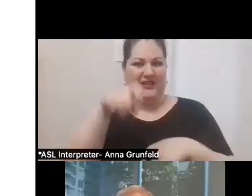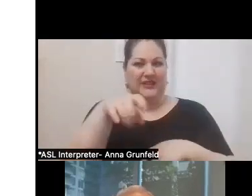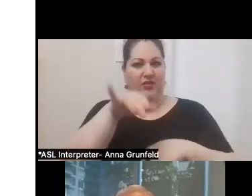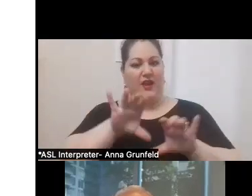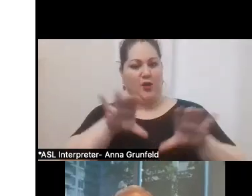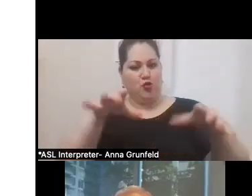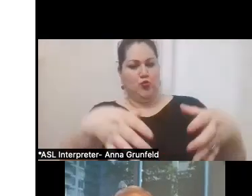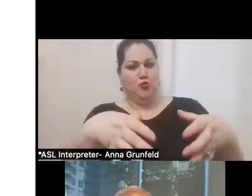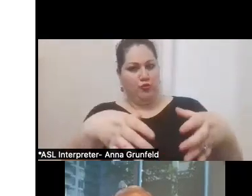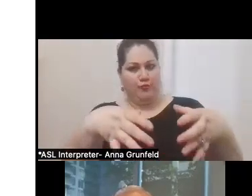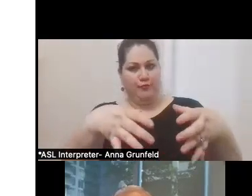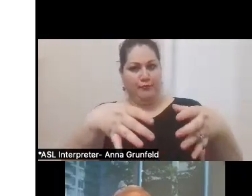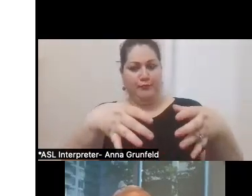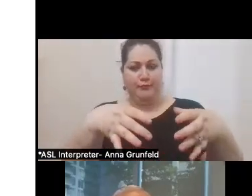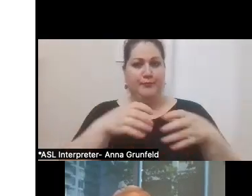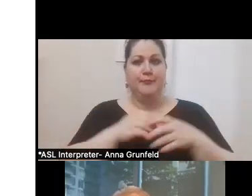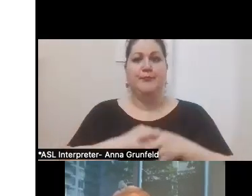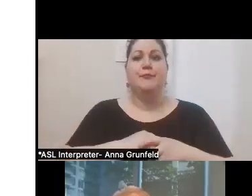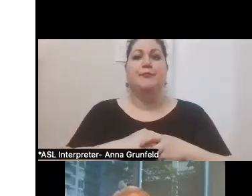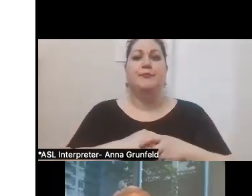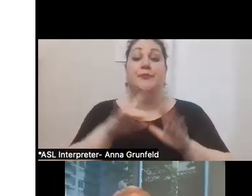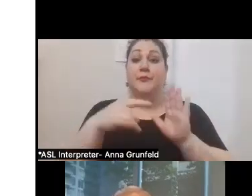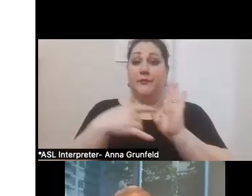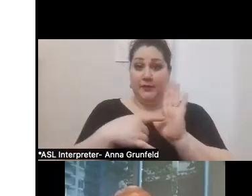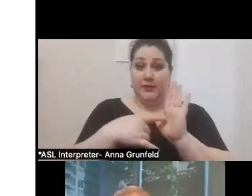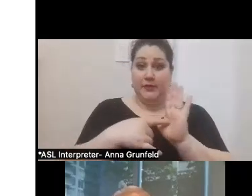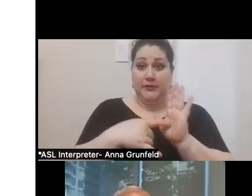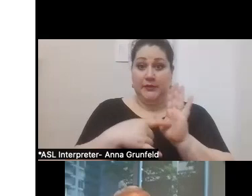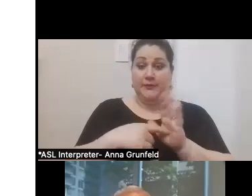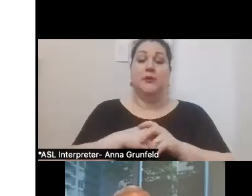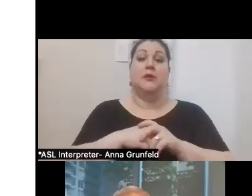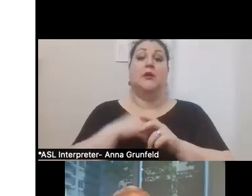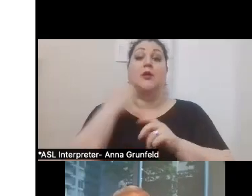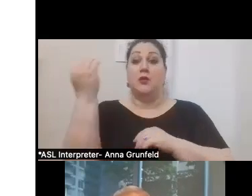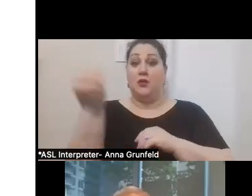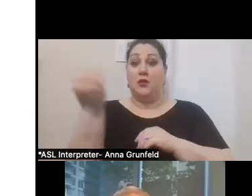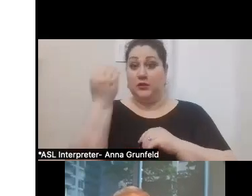For example, in Ontario, we are still struggling